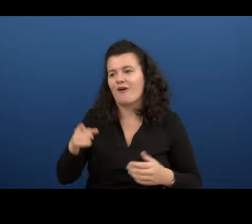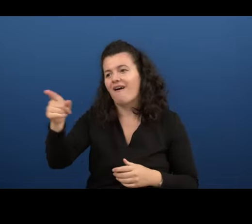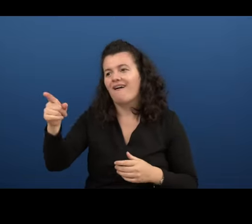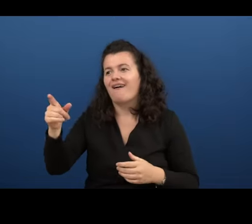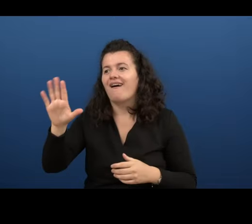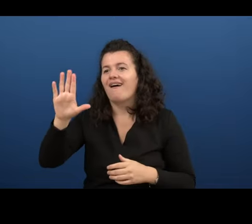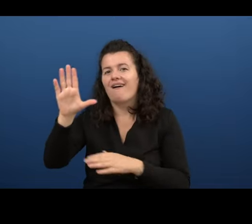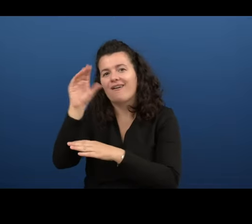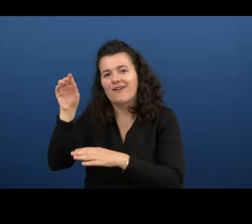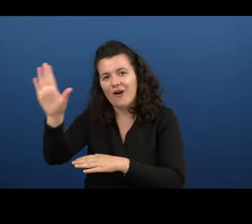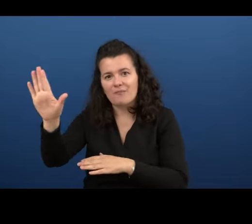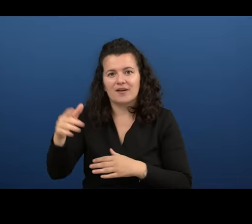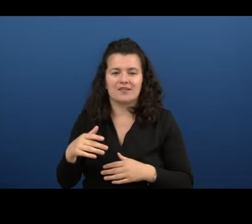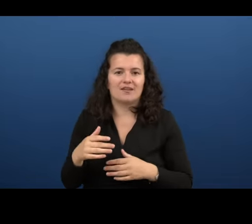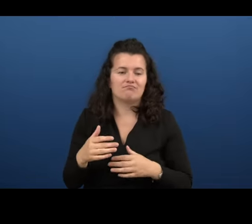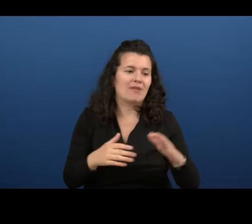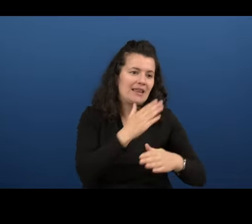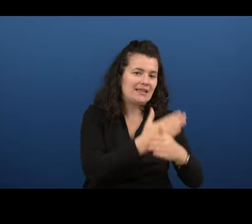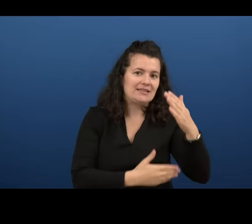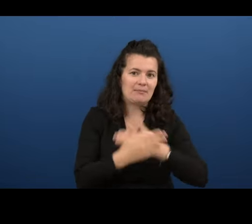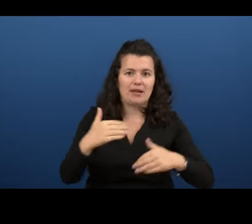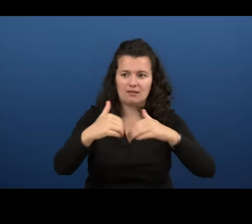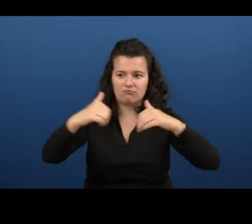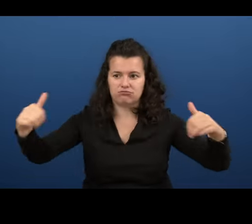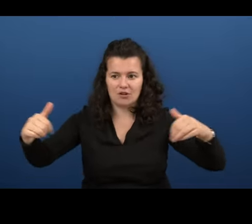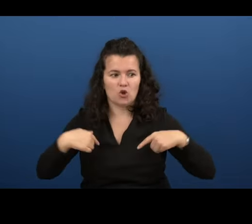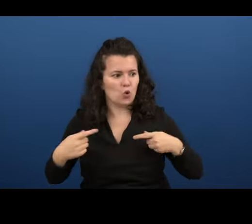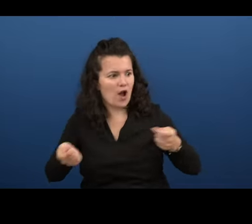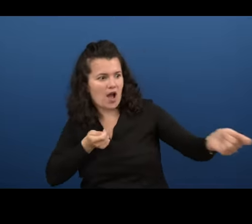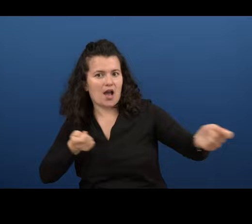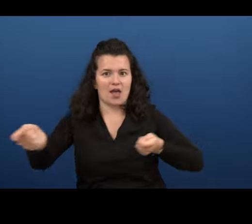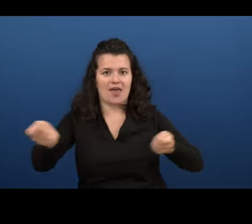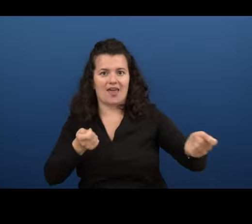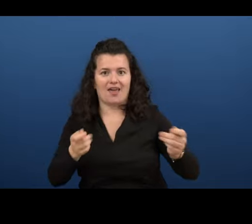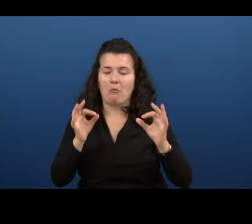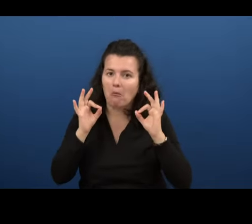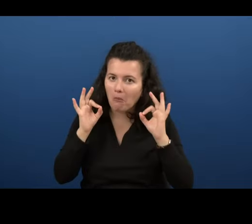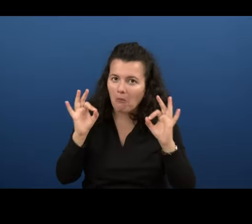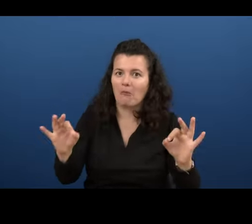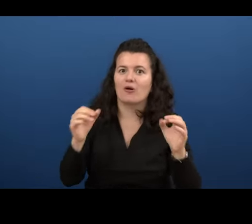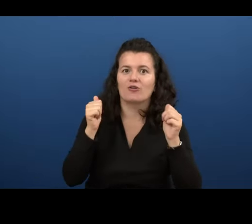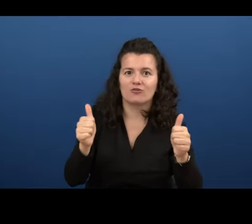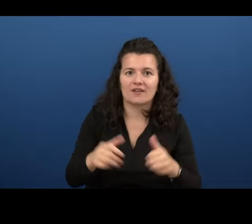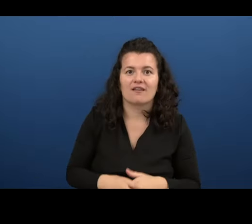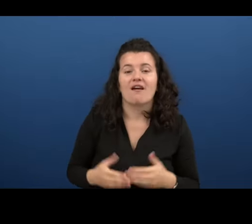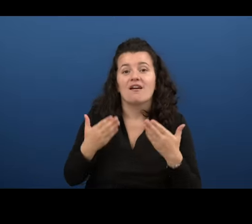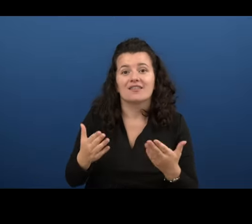persons with disabilities, I think it's a great initiative. 12:29:59 We can discuss more on that I reached out to the audience to reach out to Mr Brown